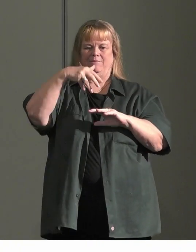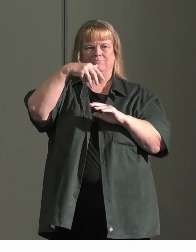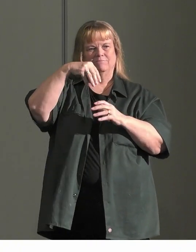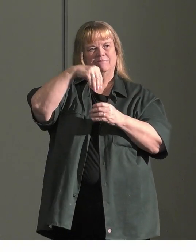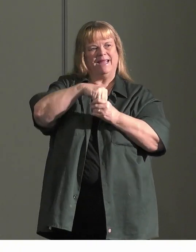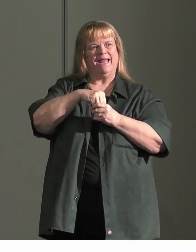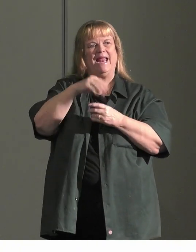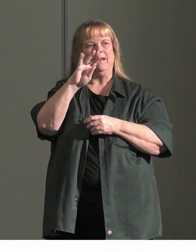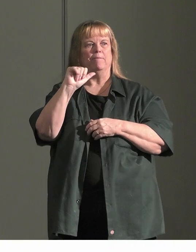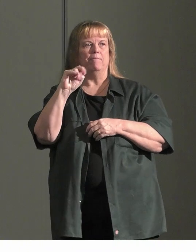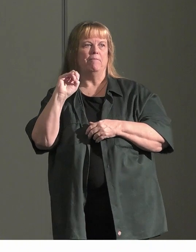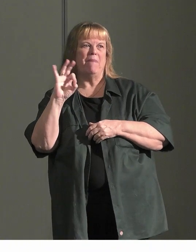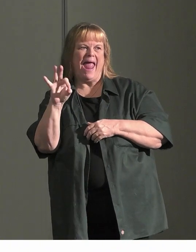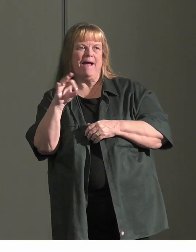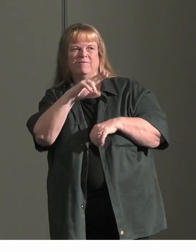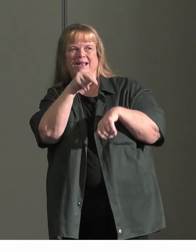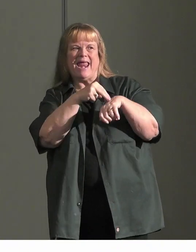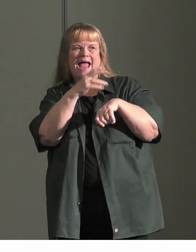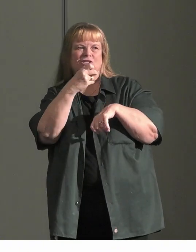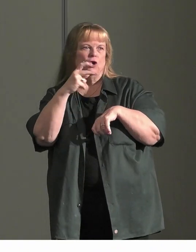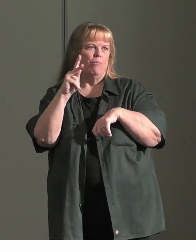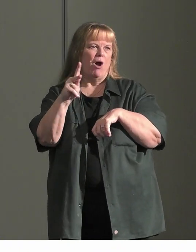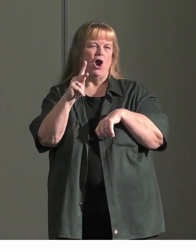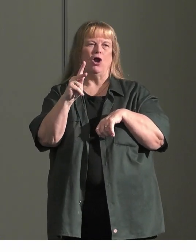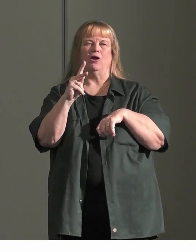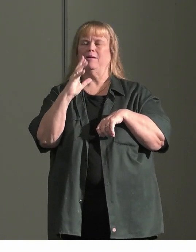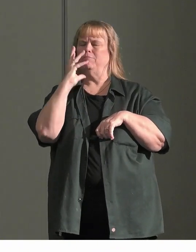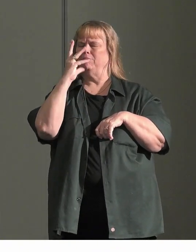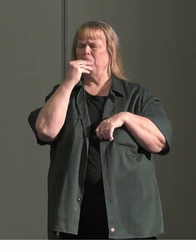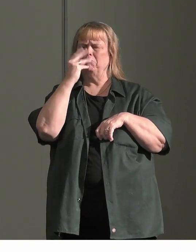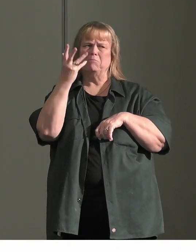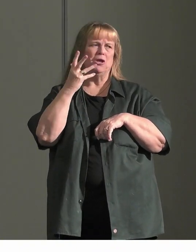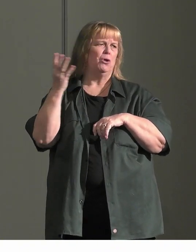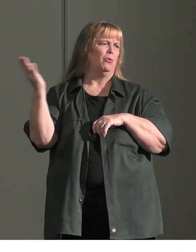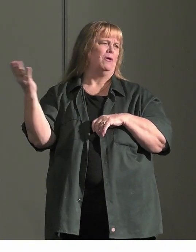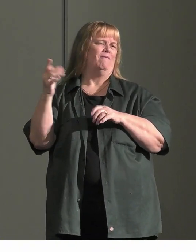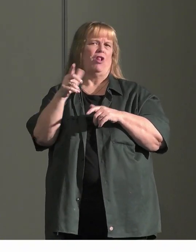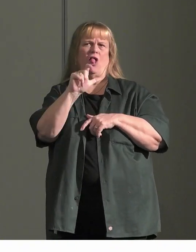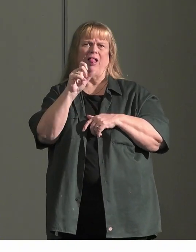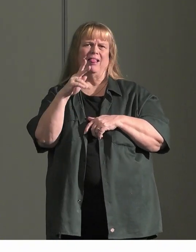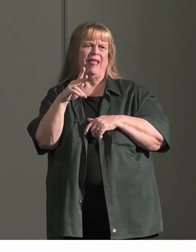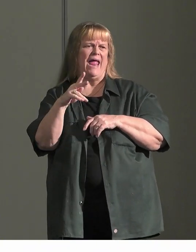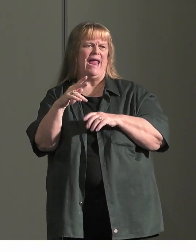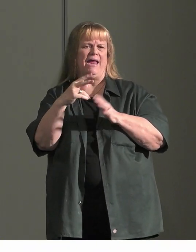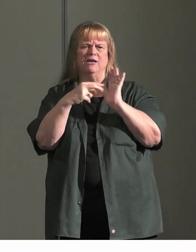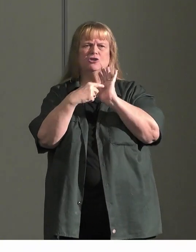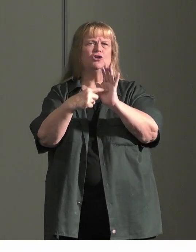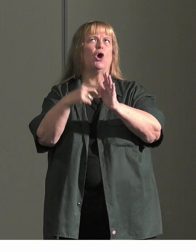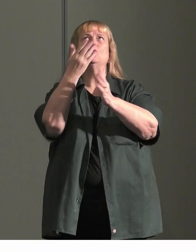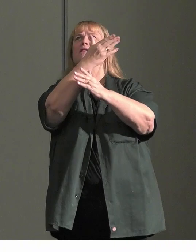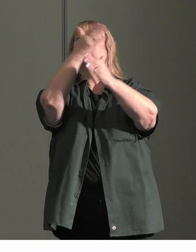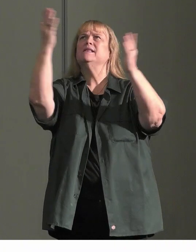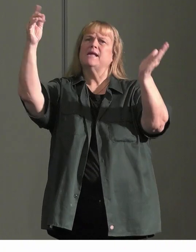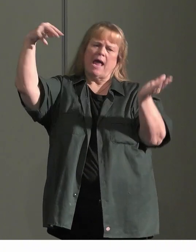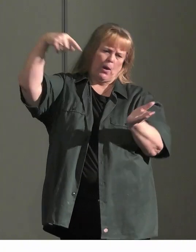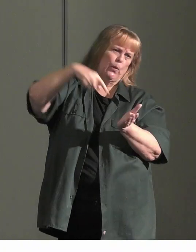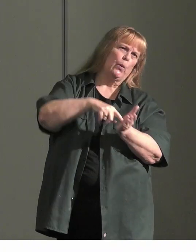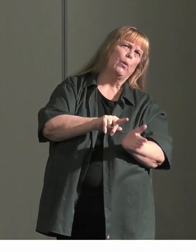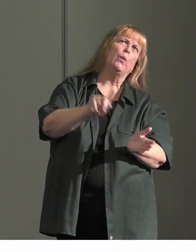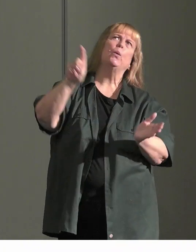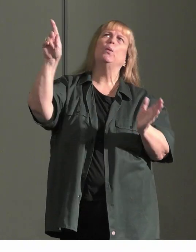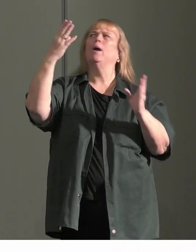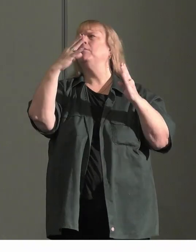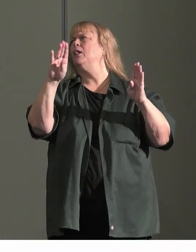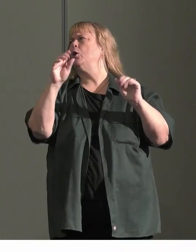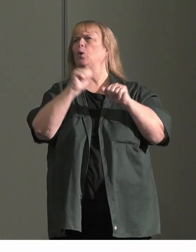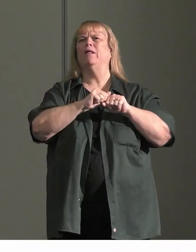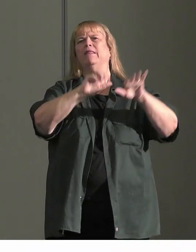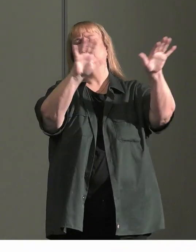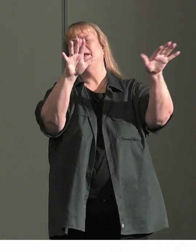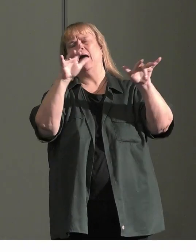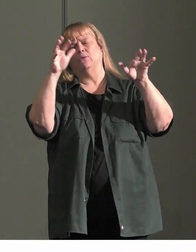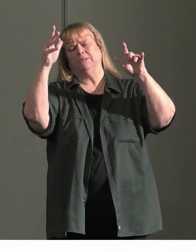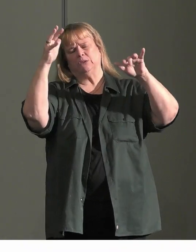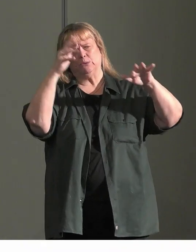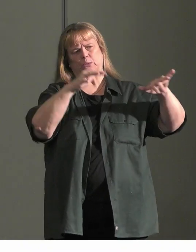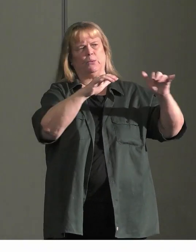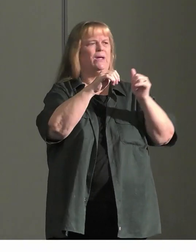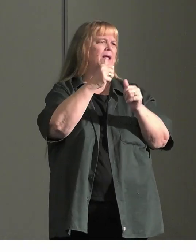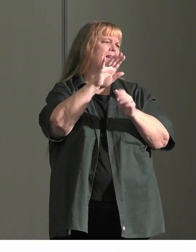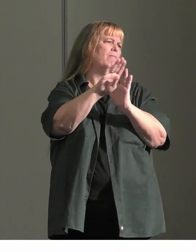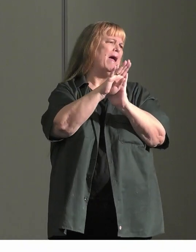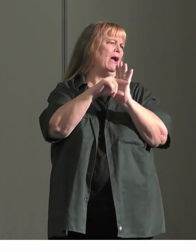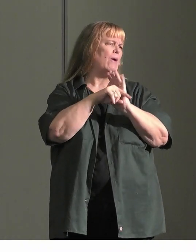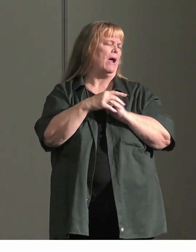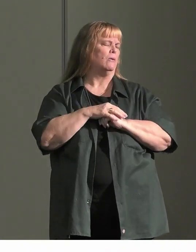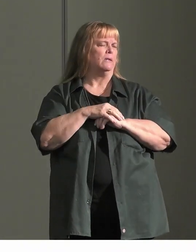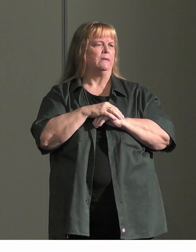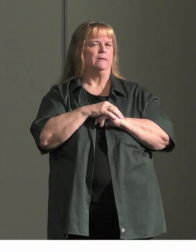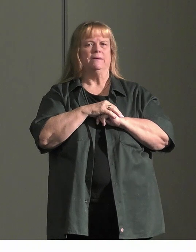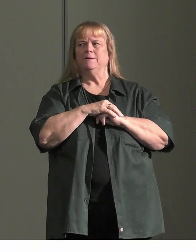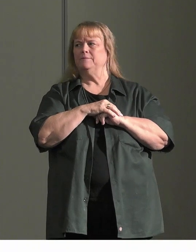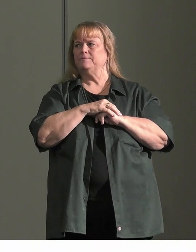of National Park Banff that is a lake with a blue sky with the mountains together in the background.